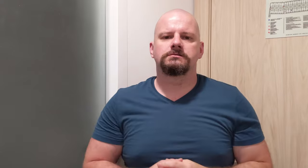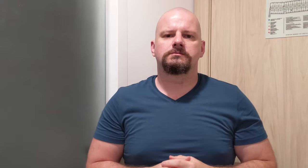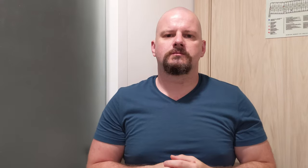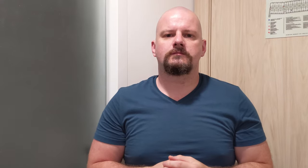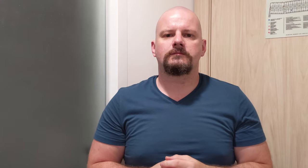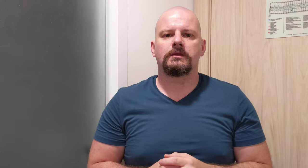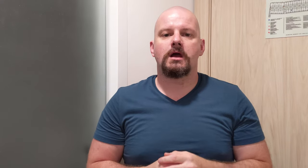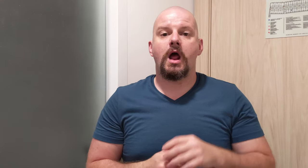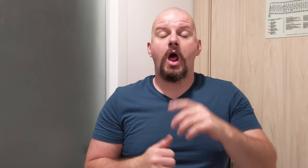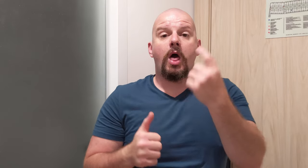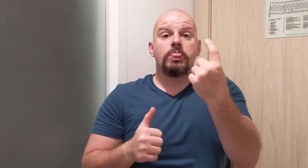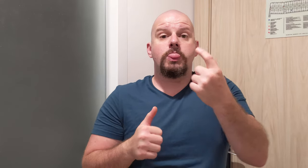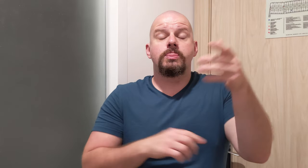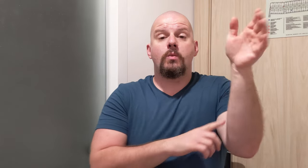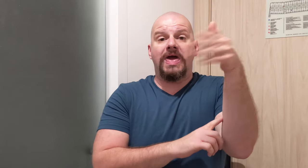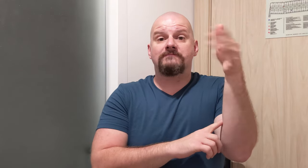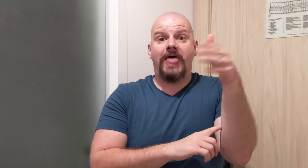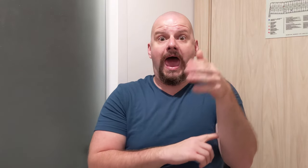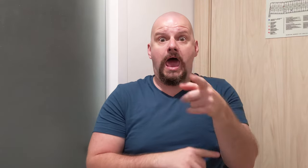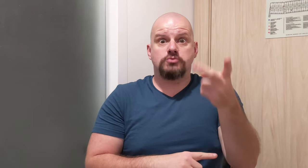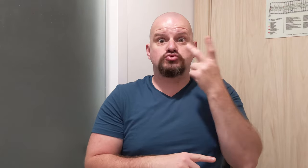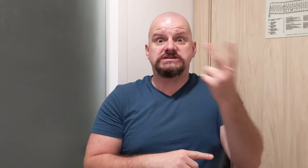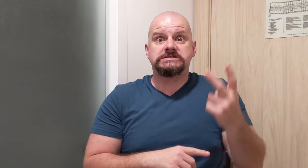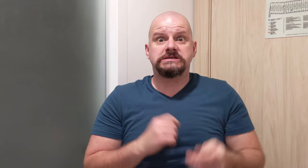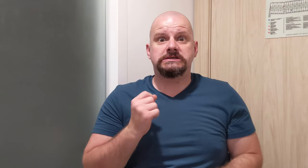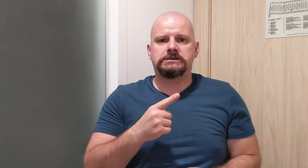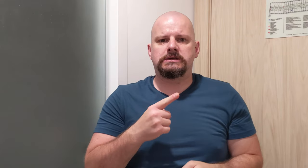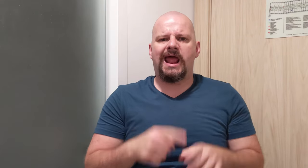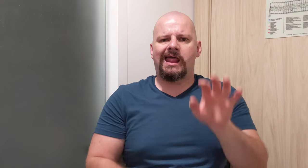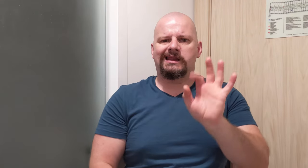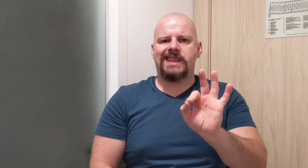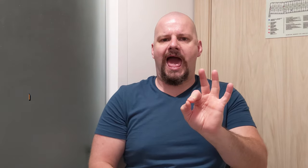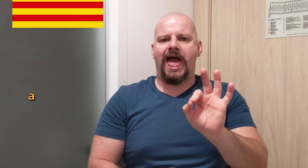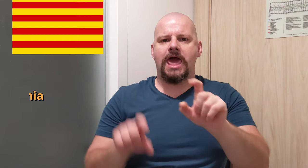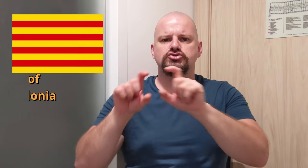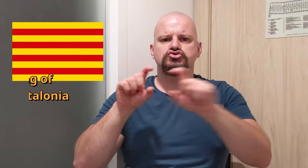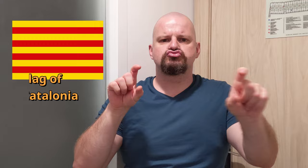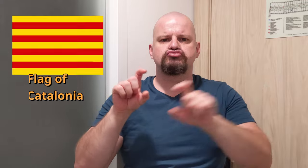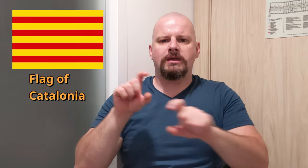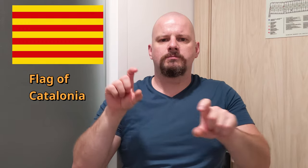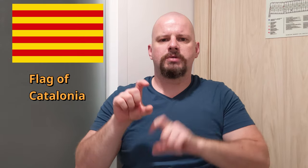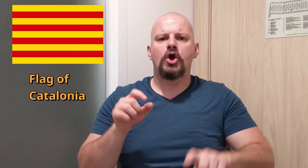The first flag you're seeing with nine stripes,